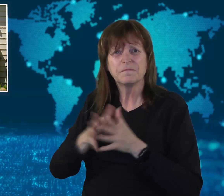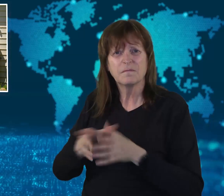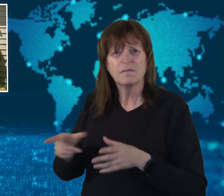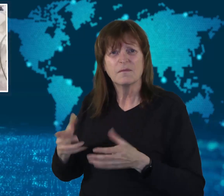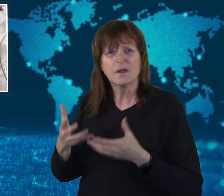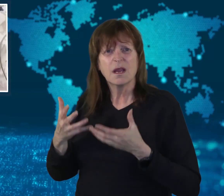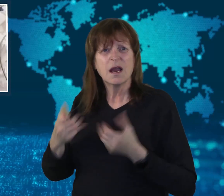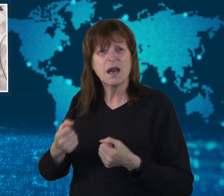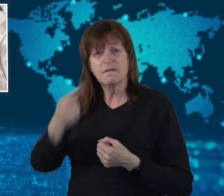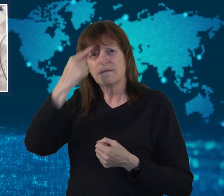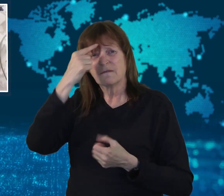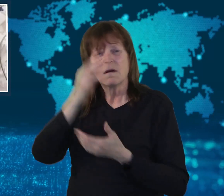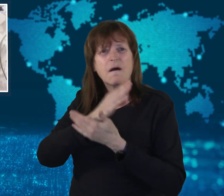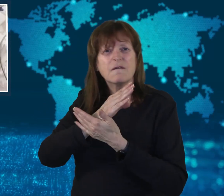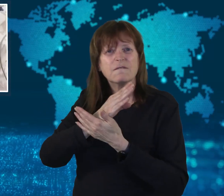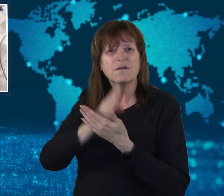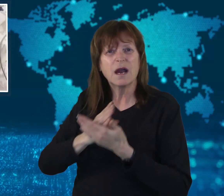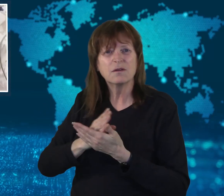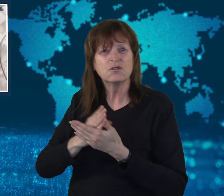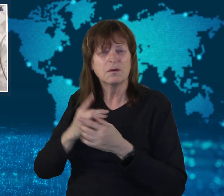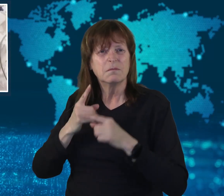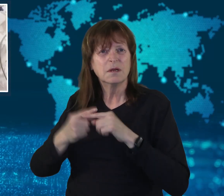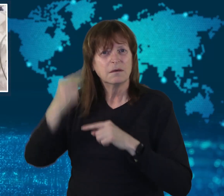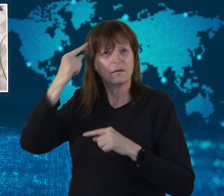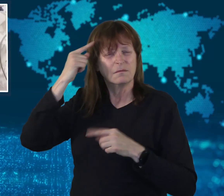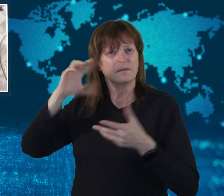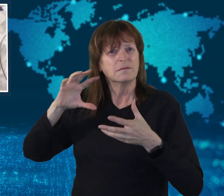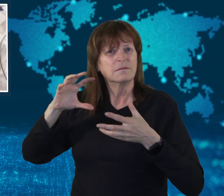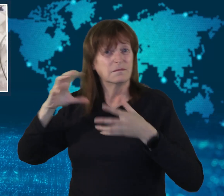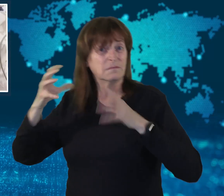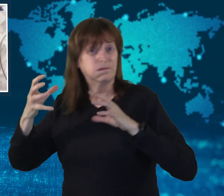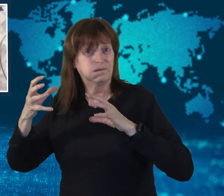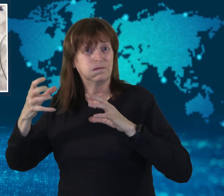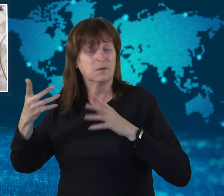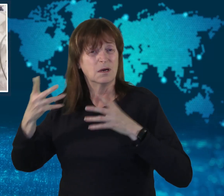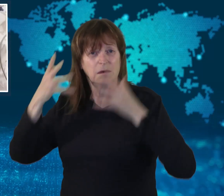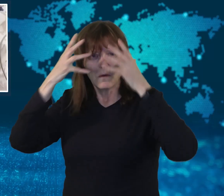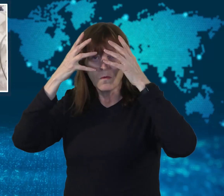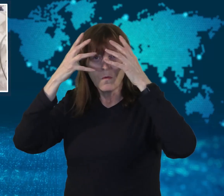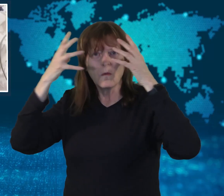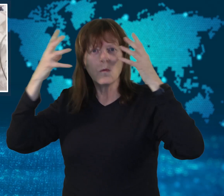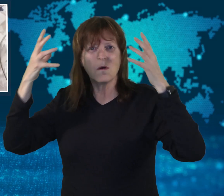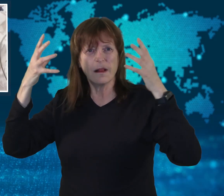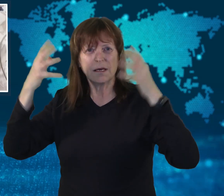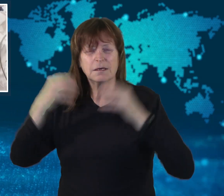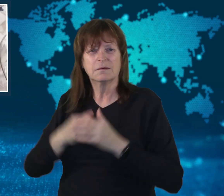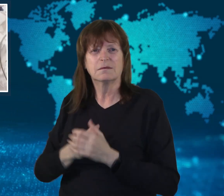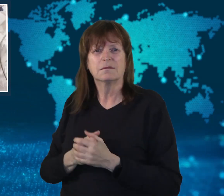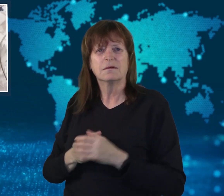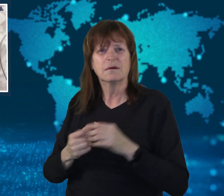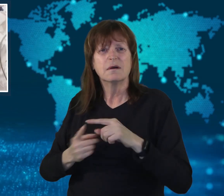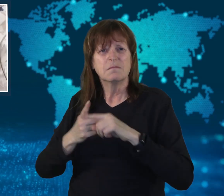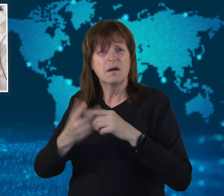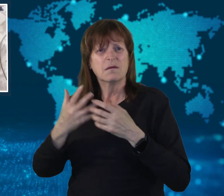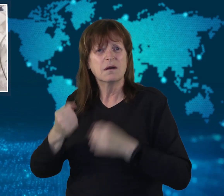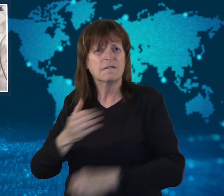as traumatic brain injury from swelling.